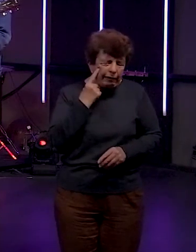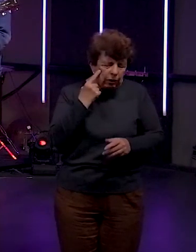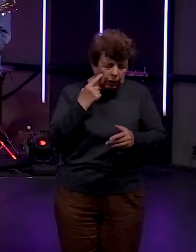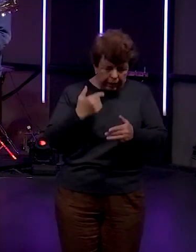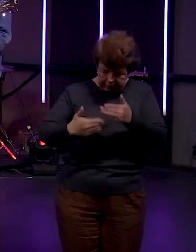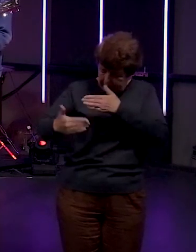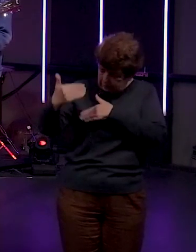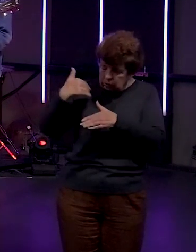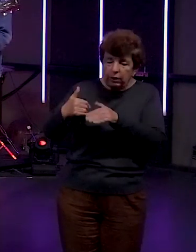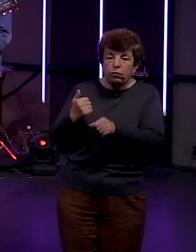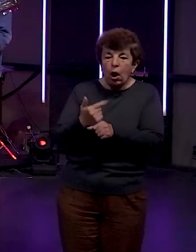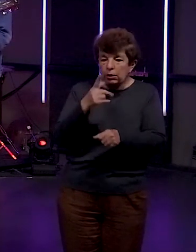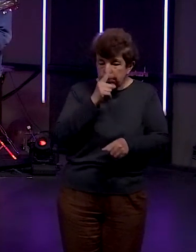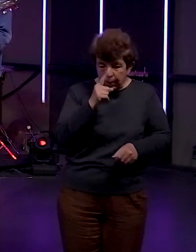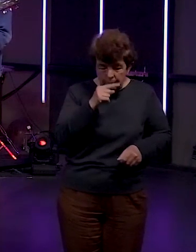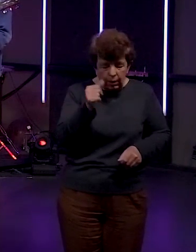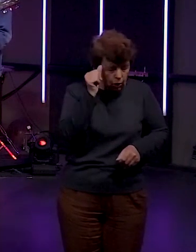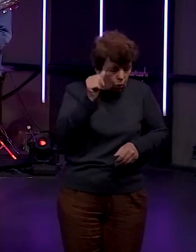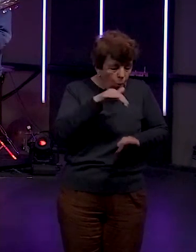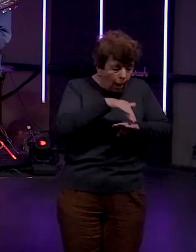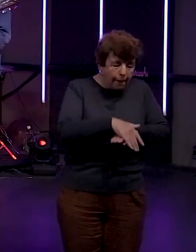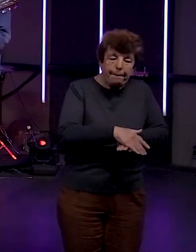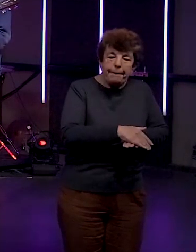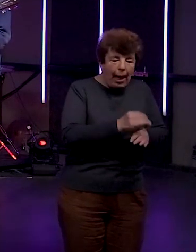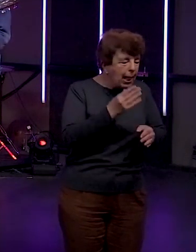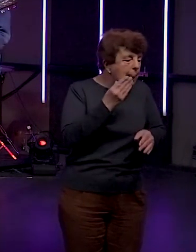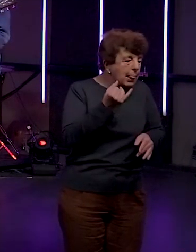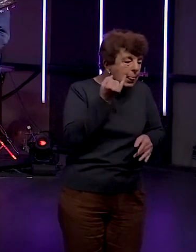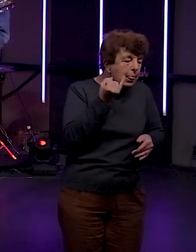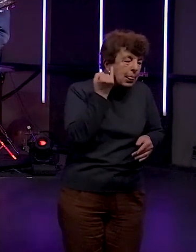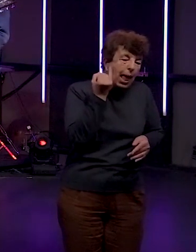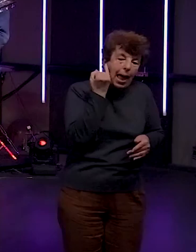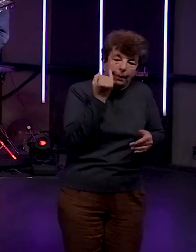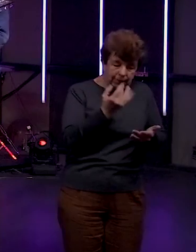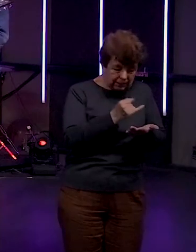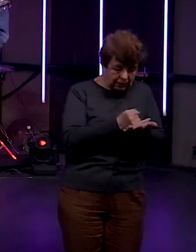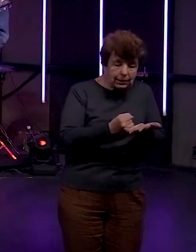they were very familiar with lambs and sin - particularly the sacrifice of